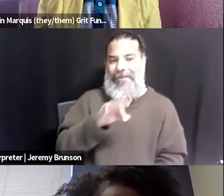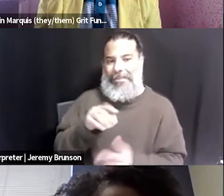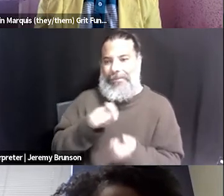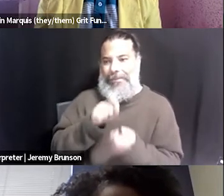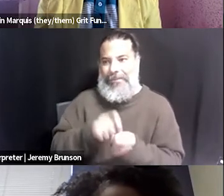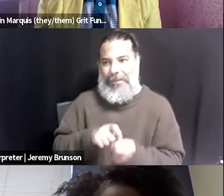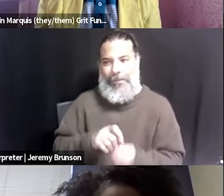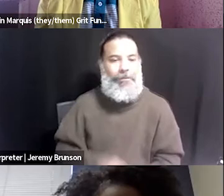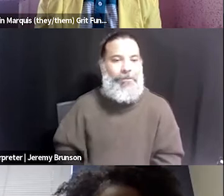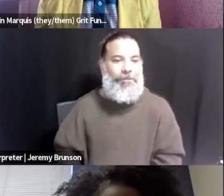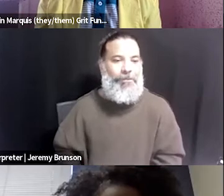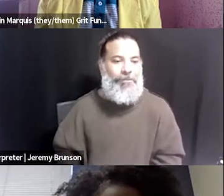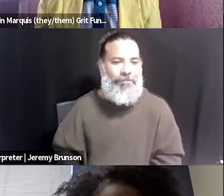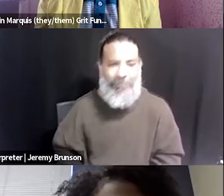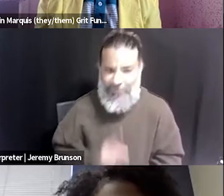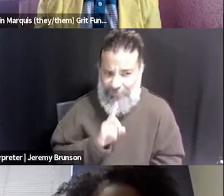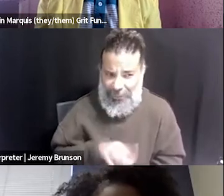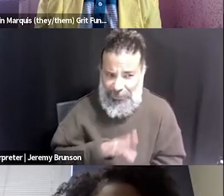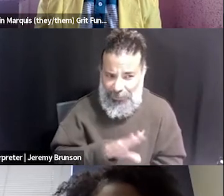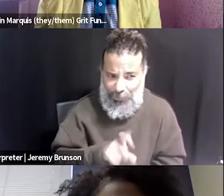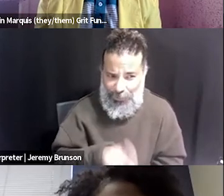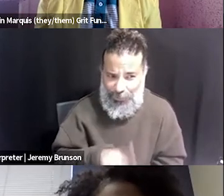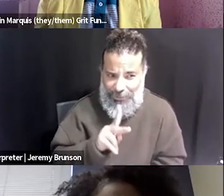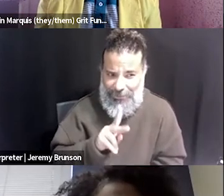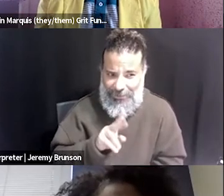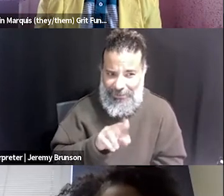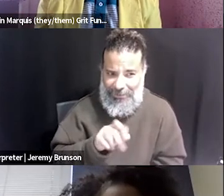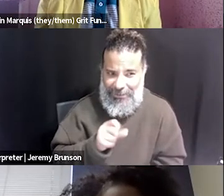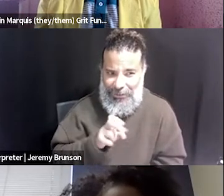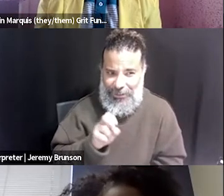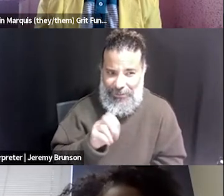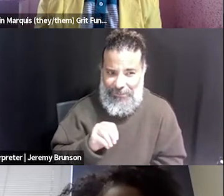Does that answer your question. Yeah.